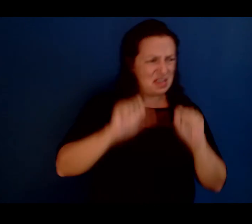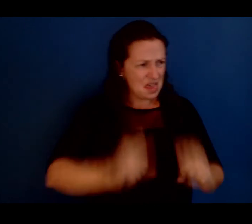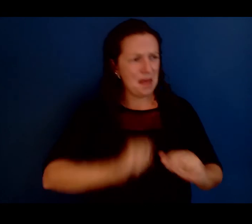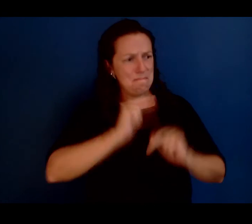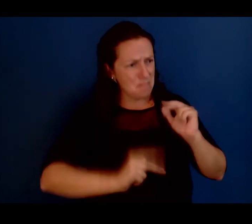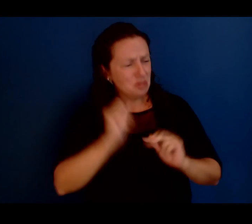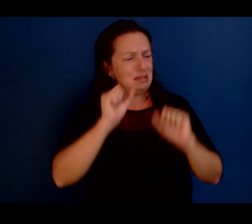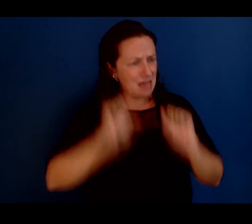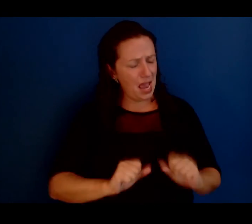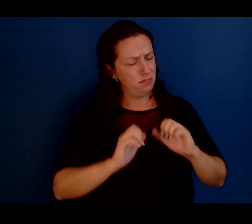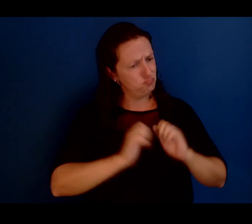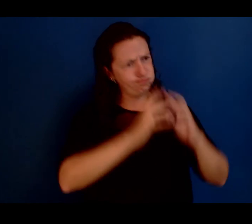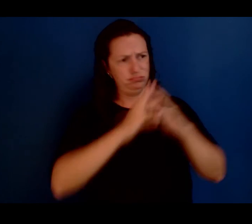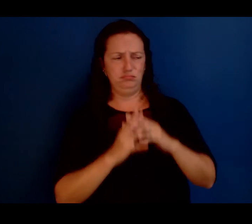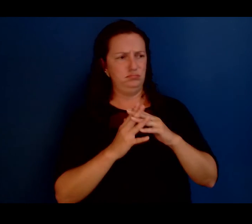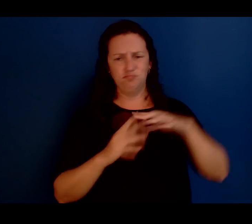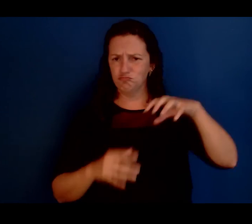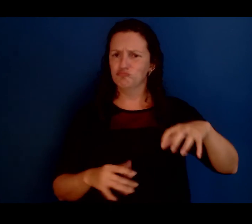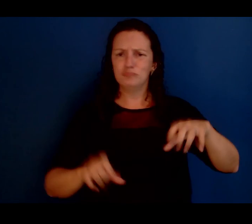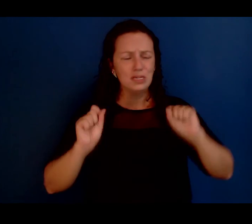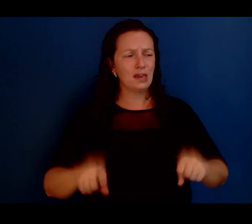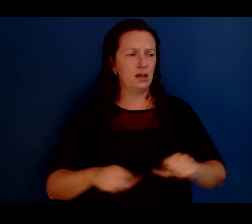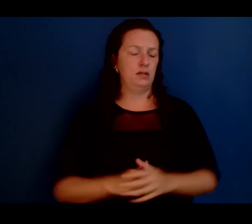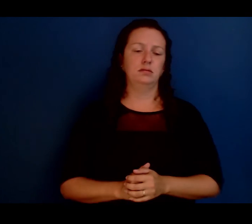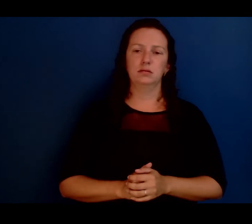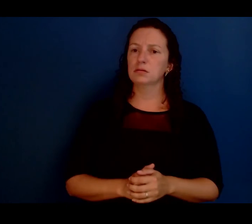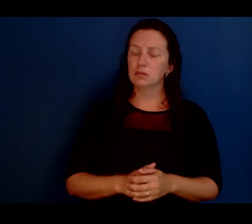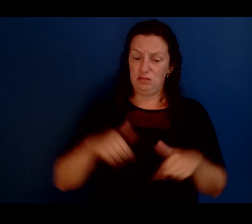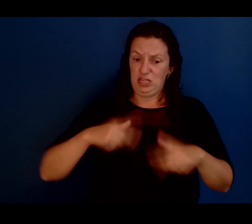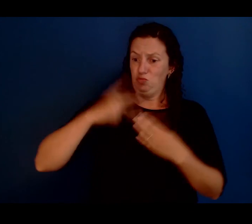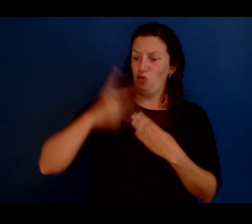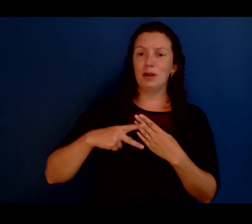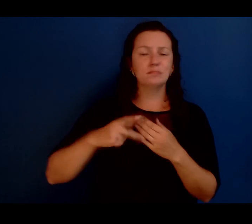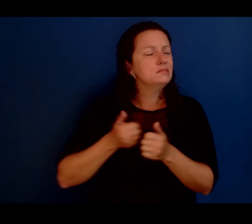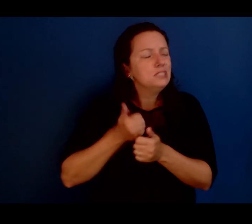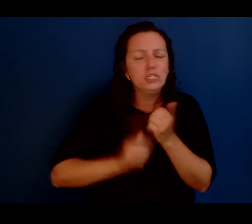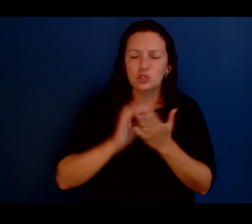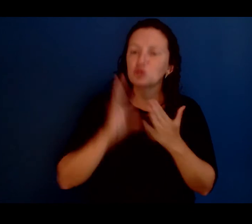And I would say that pretty much every student in the program has that opportunity.